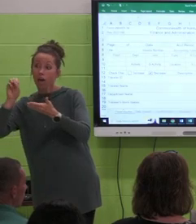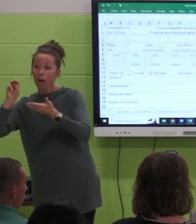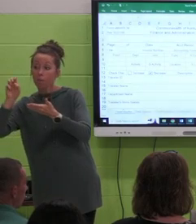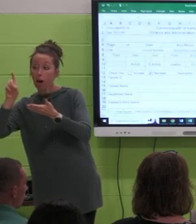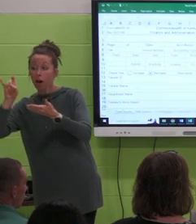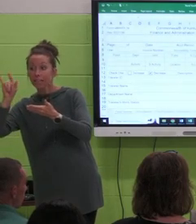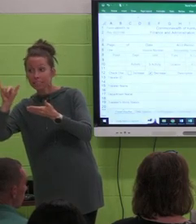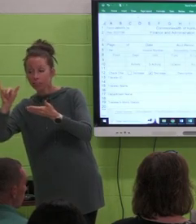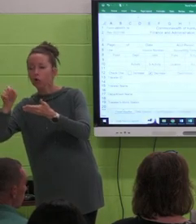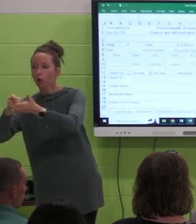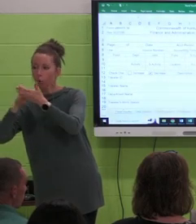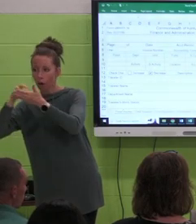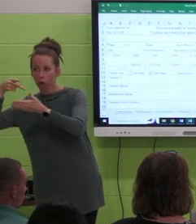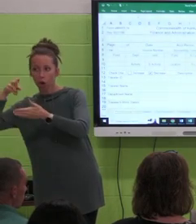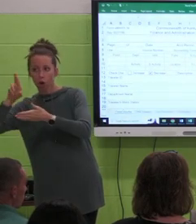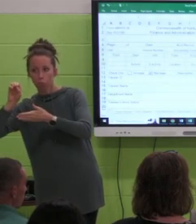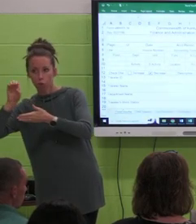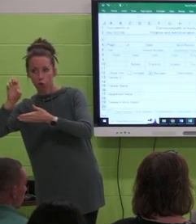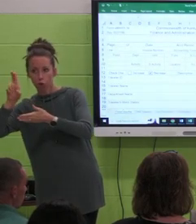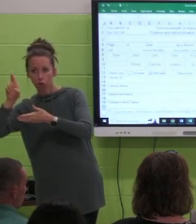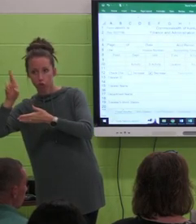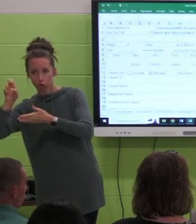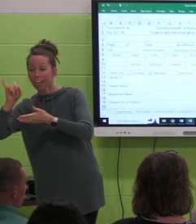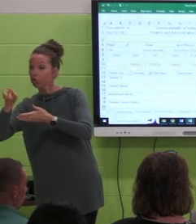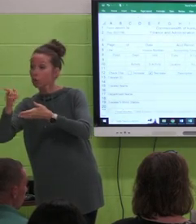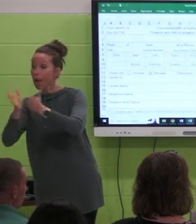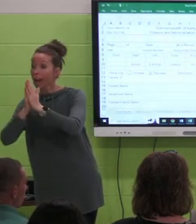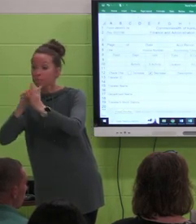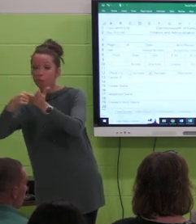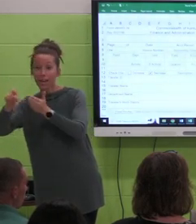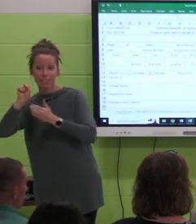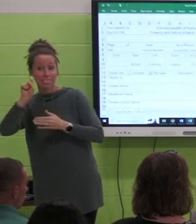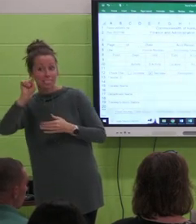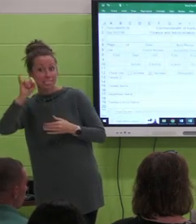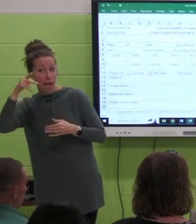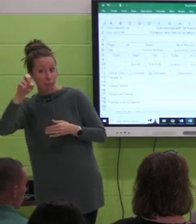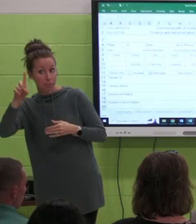okay if you're asking to pay a stipend to somebody you're going to go this route or